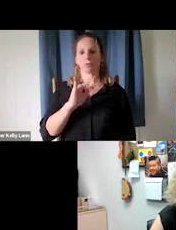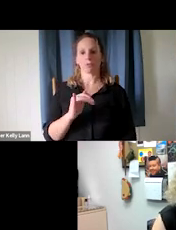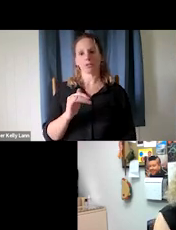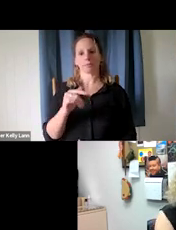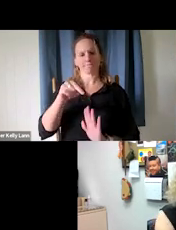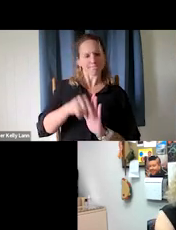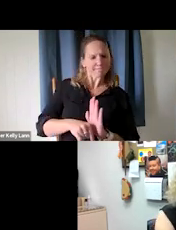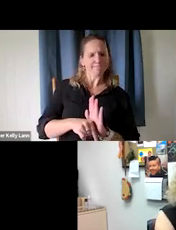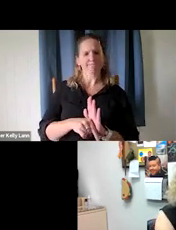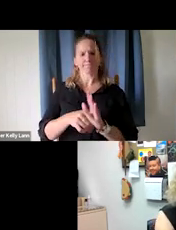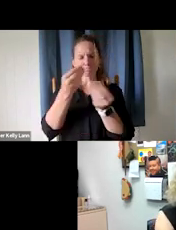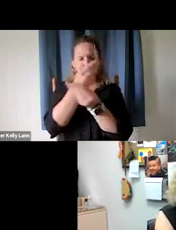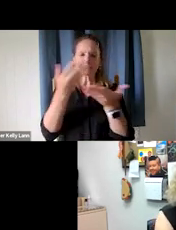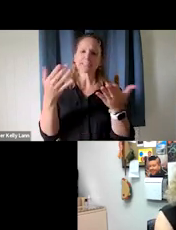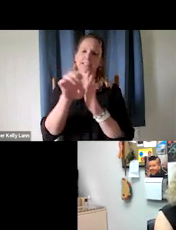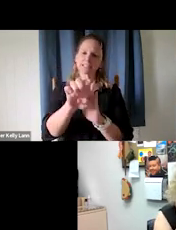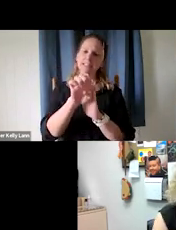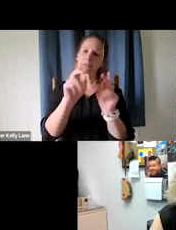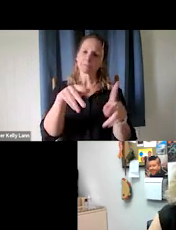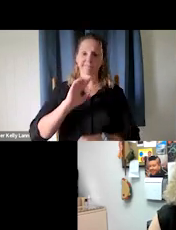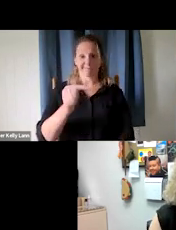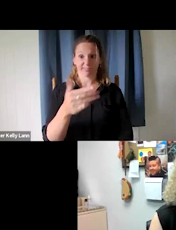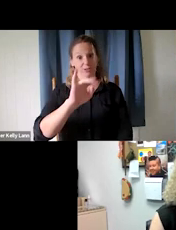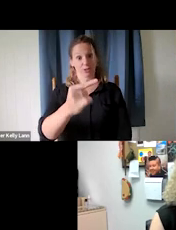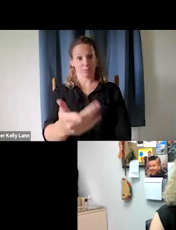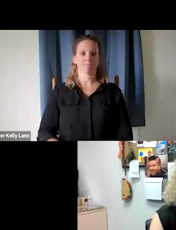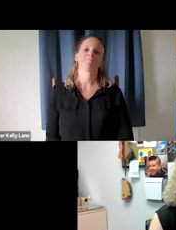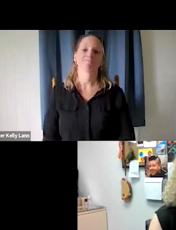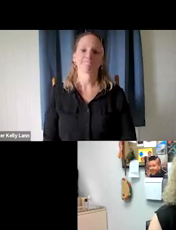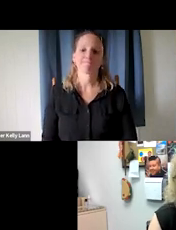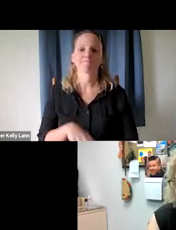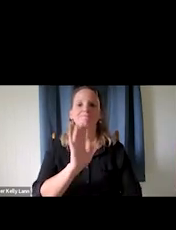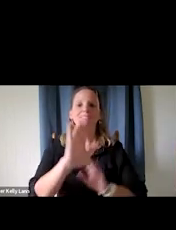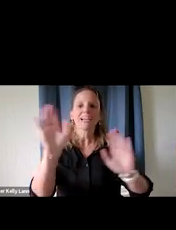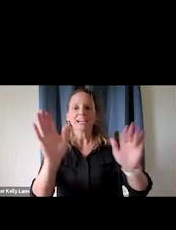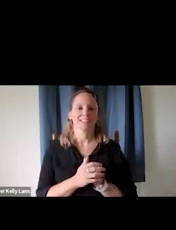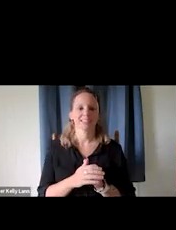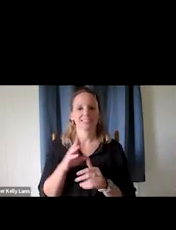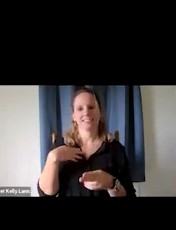in sharing some of these examples. Bug, take it away. Hey y'all, my name's Bug.